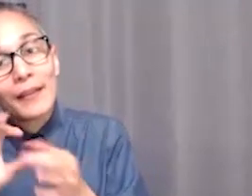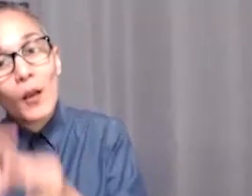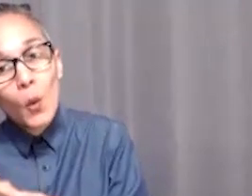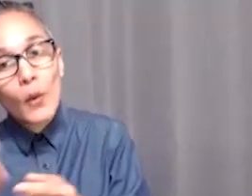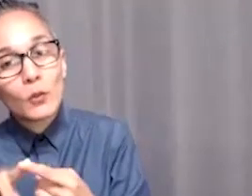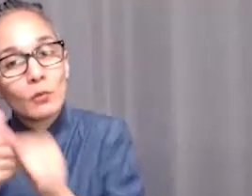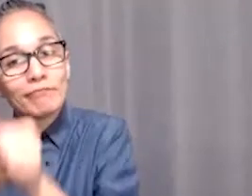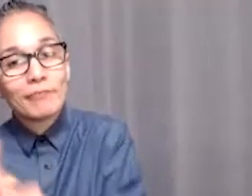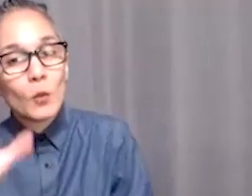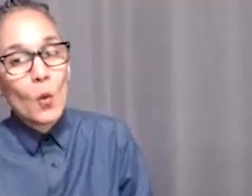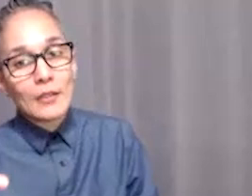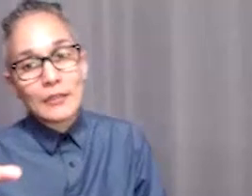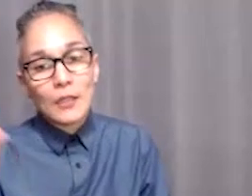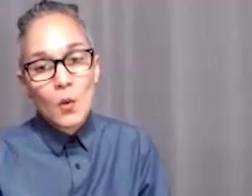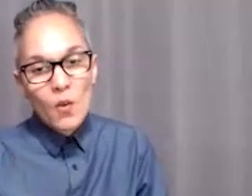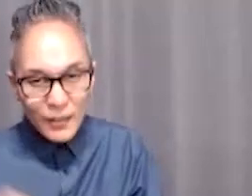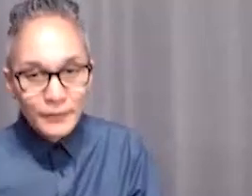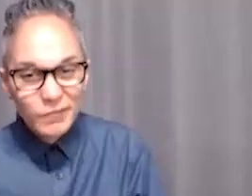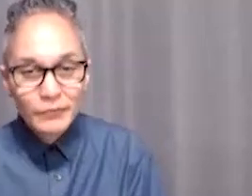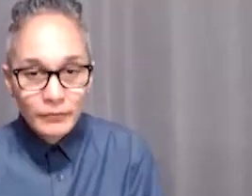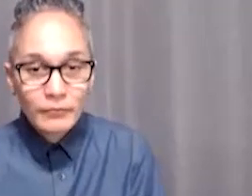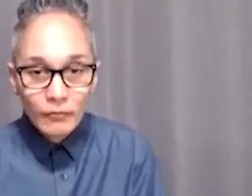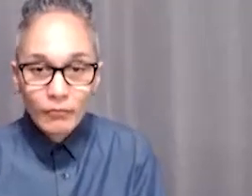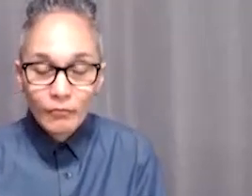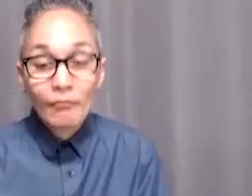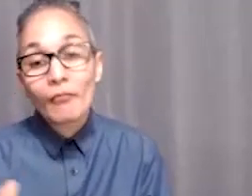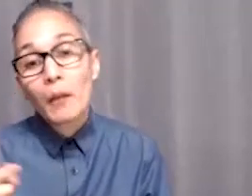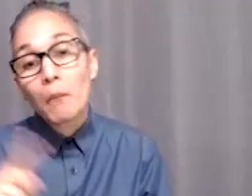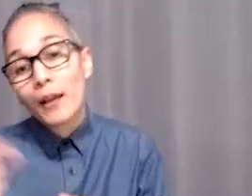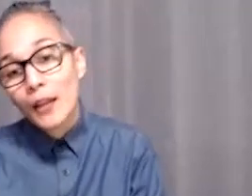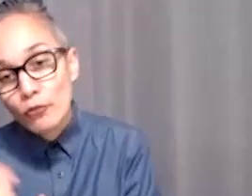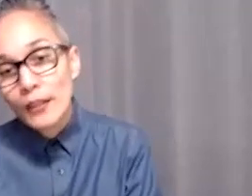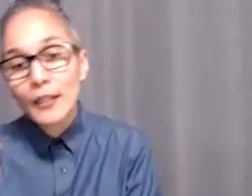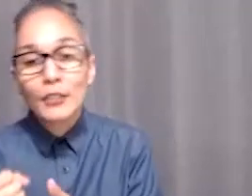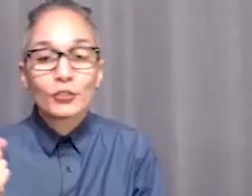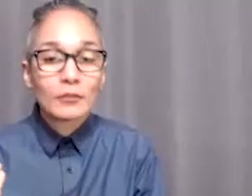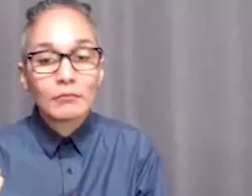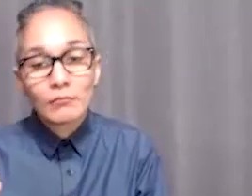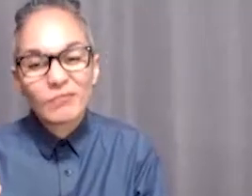However, in terms of, you know, accreditation, what they're looking for, they're not looking for that.